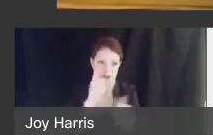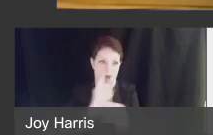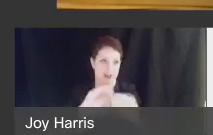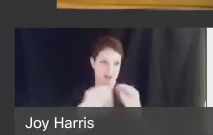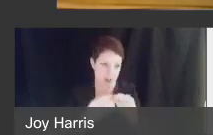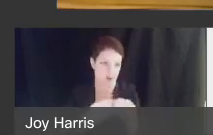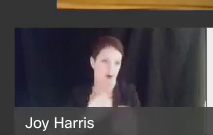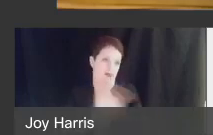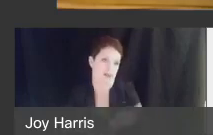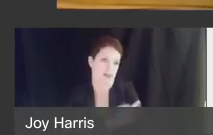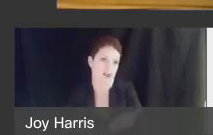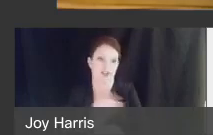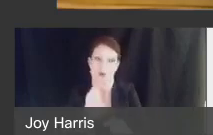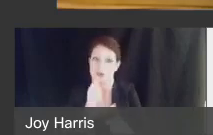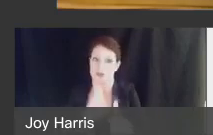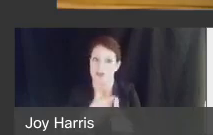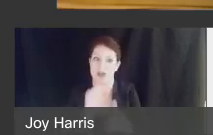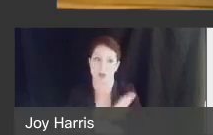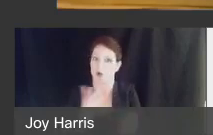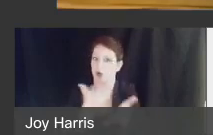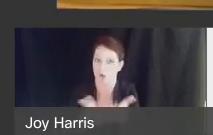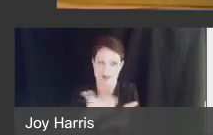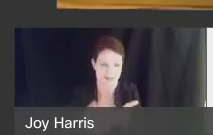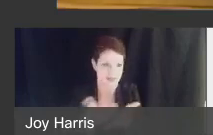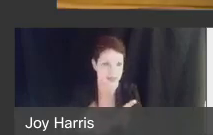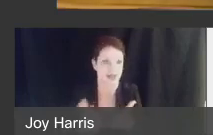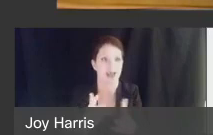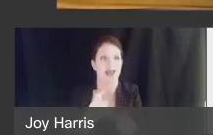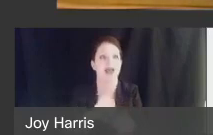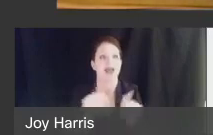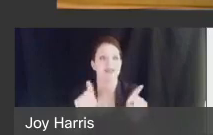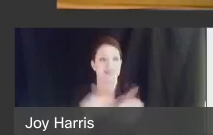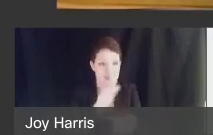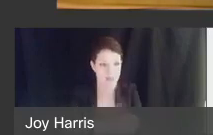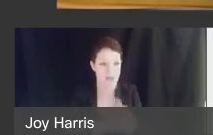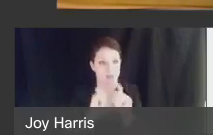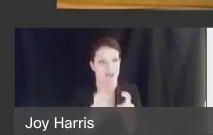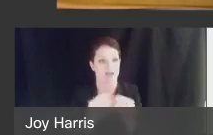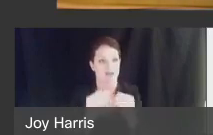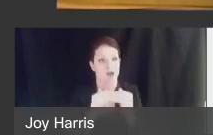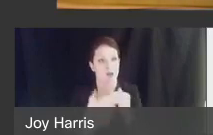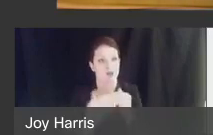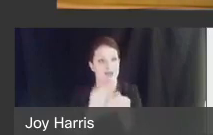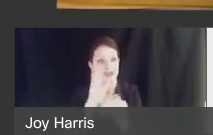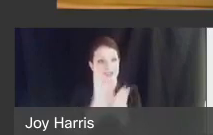none of them were wasted and that they were given within that six hour time period once they gave